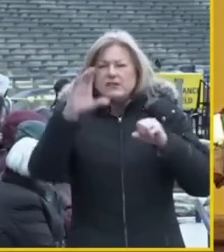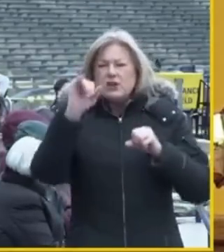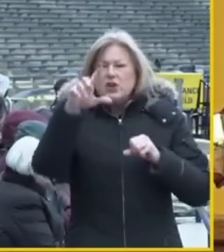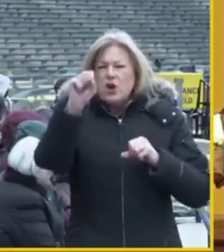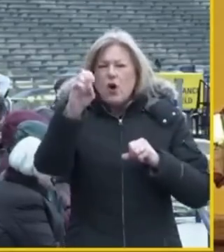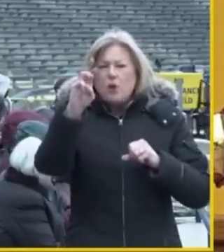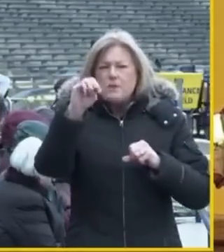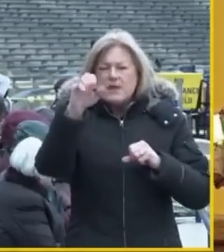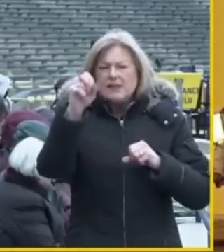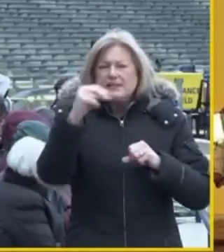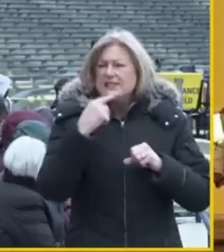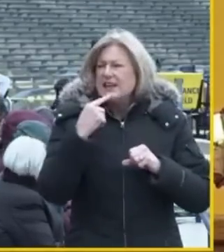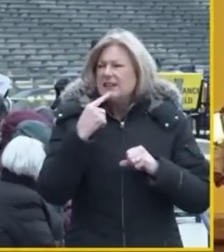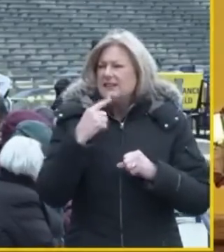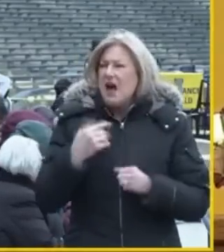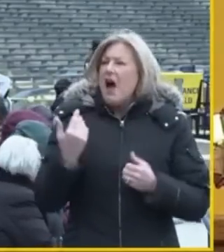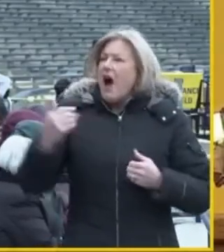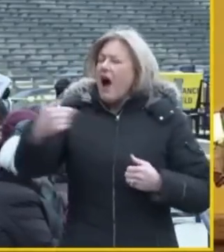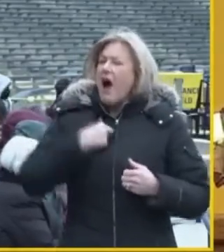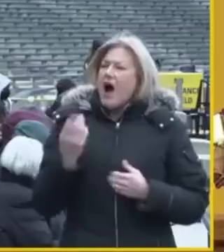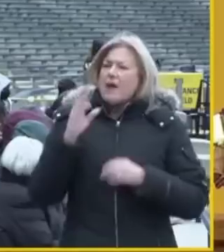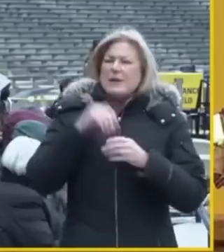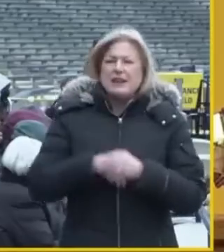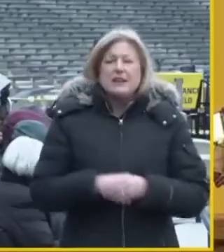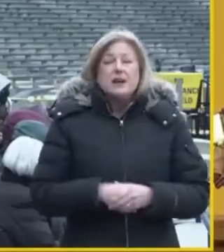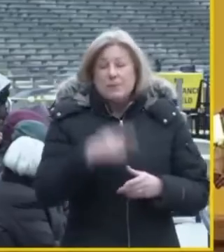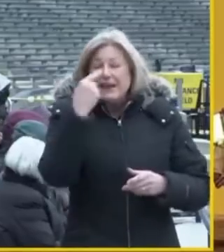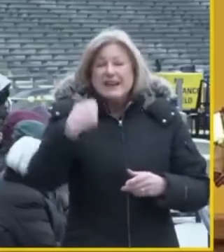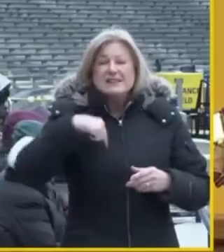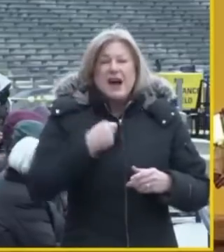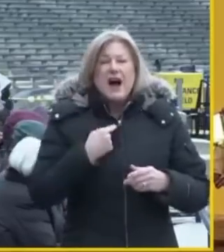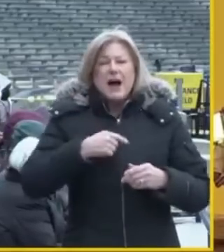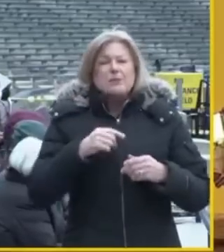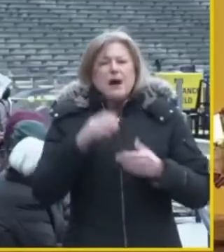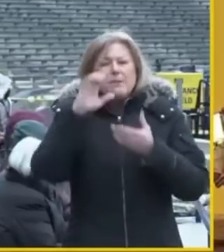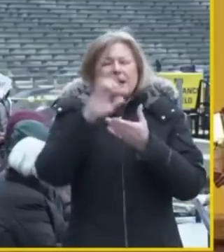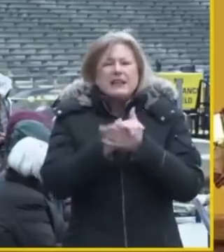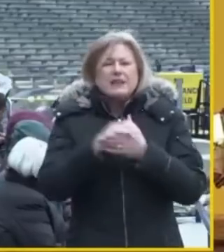You see, I am a big believer in facing your fears head on.